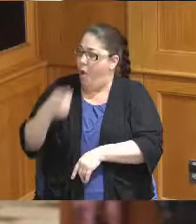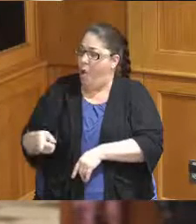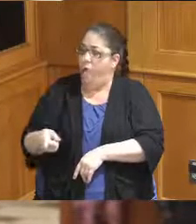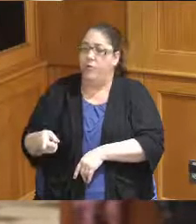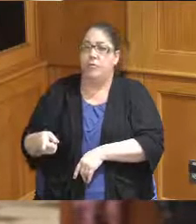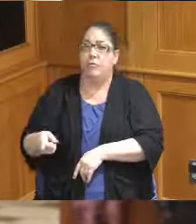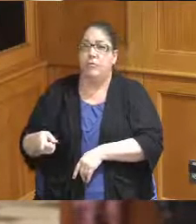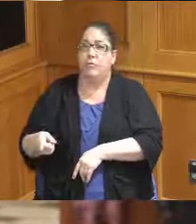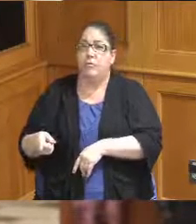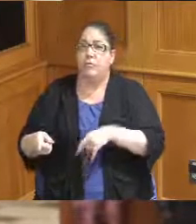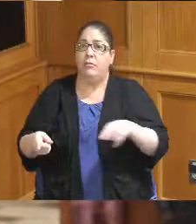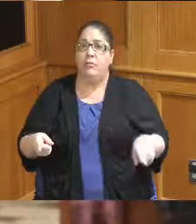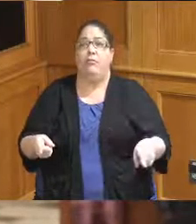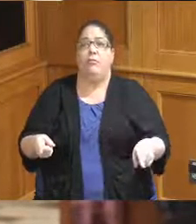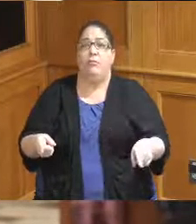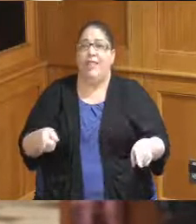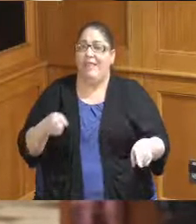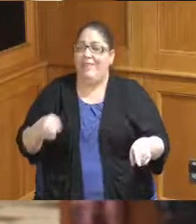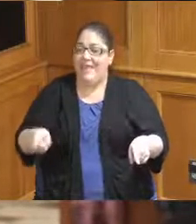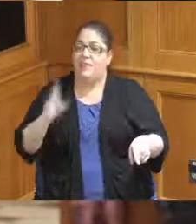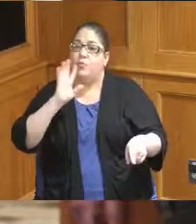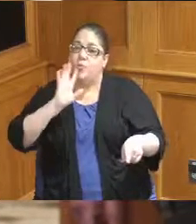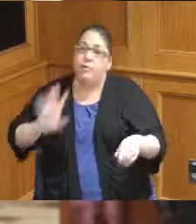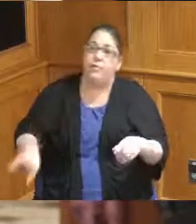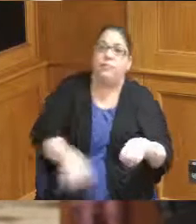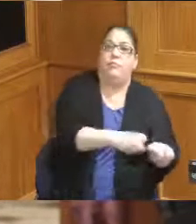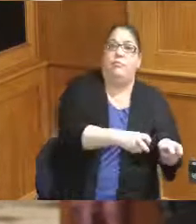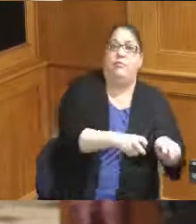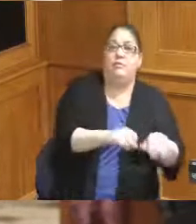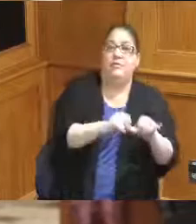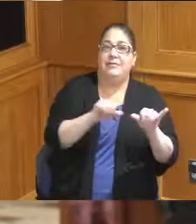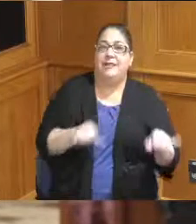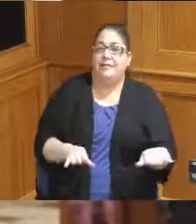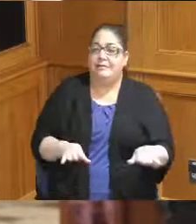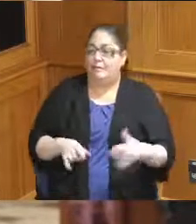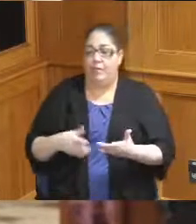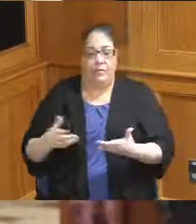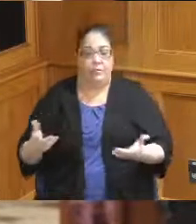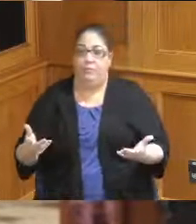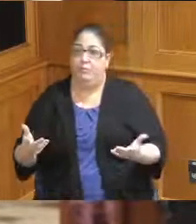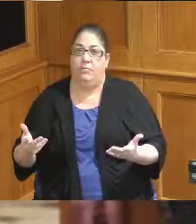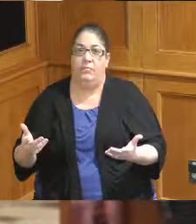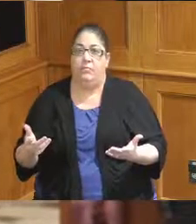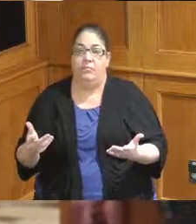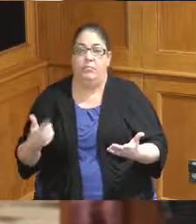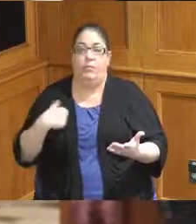down that would have engaged the the redundancy so I would say if if we know that we have an